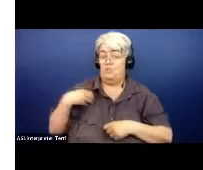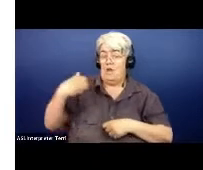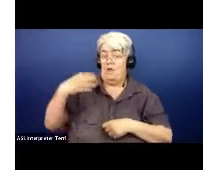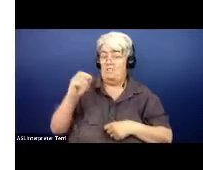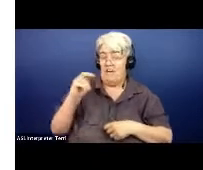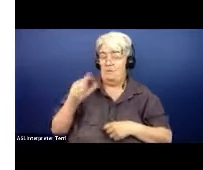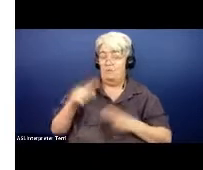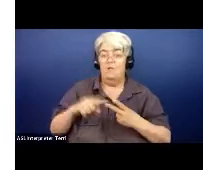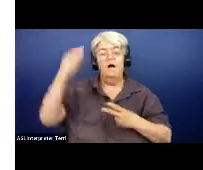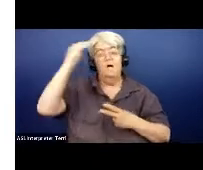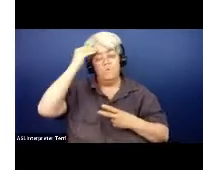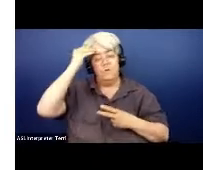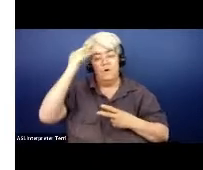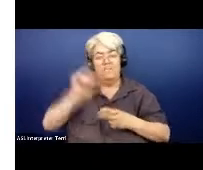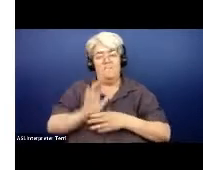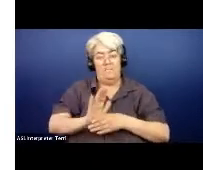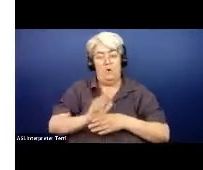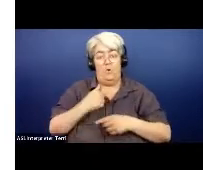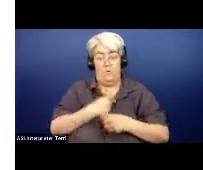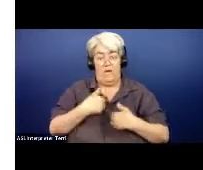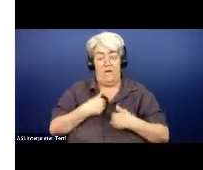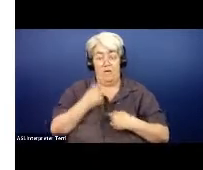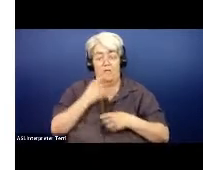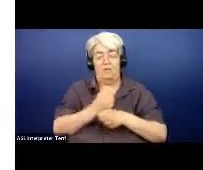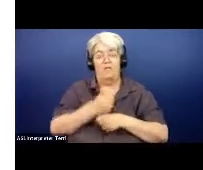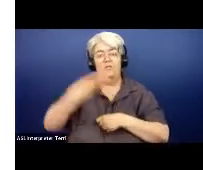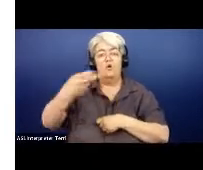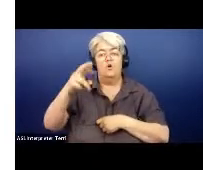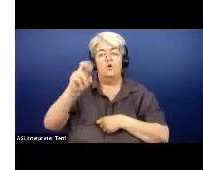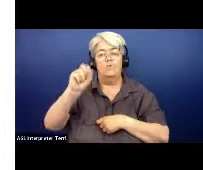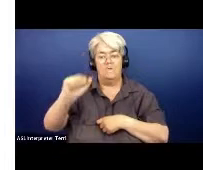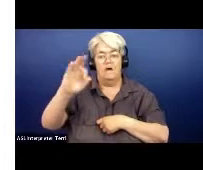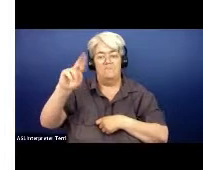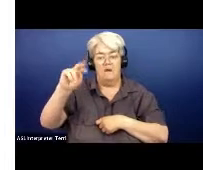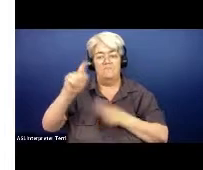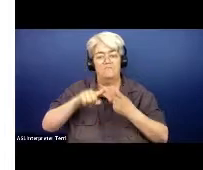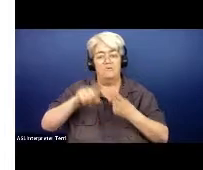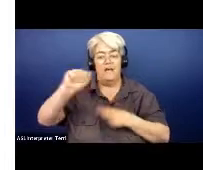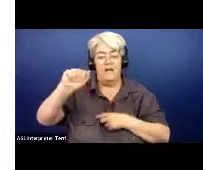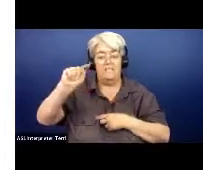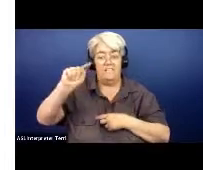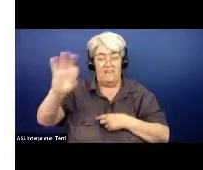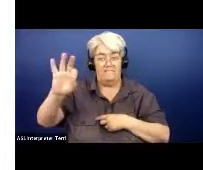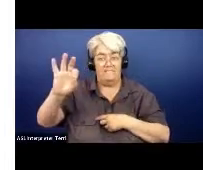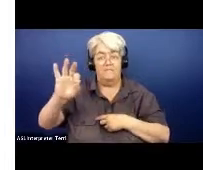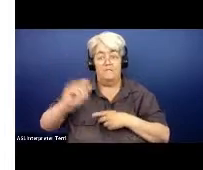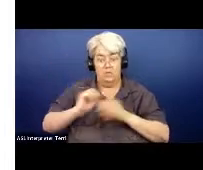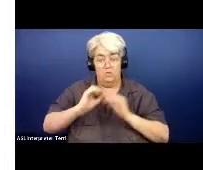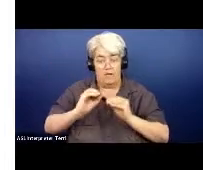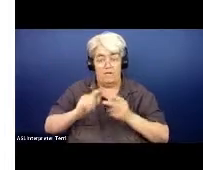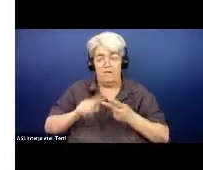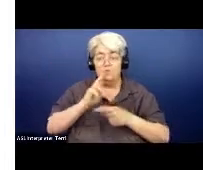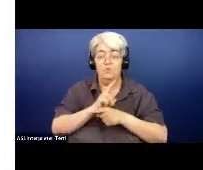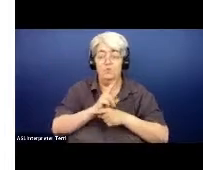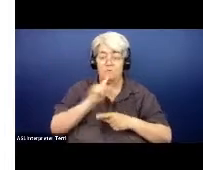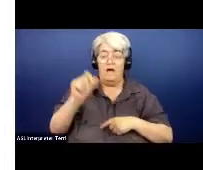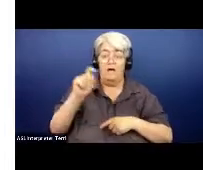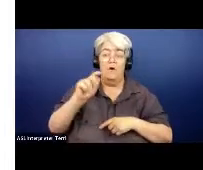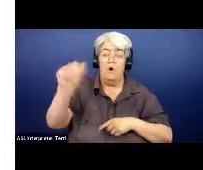aware of a video that we had. We had gotten HERSHA funds for ATF training and used under